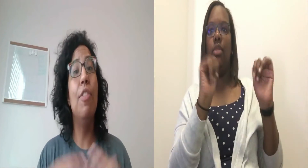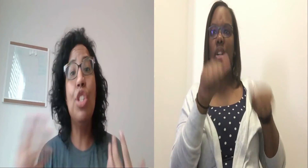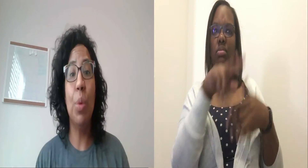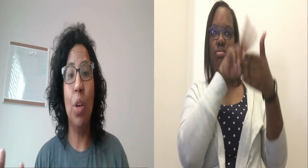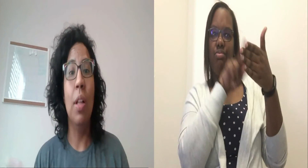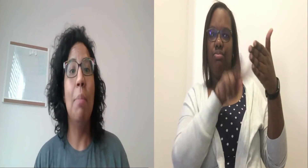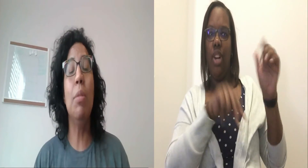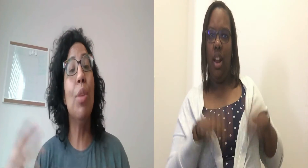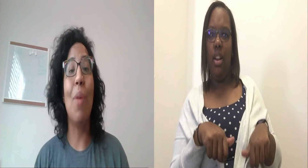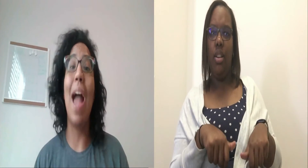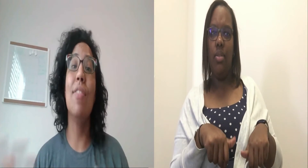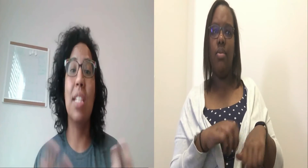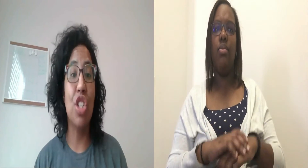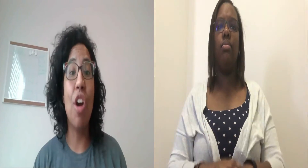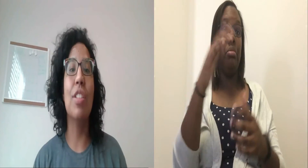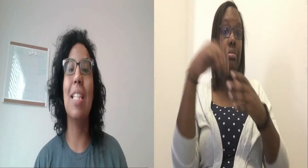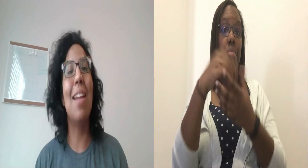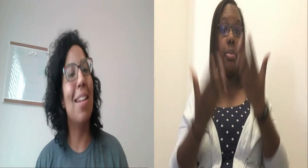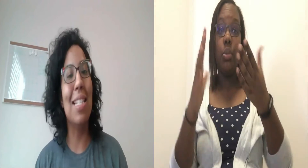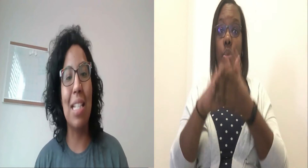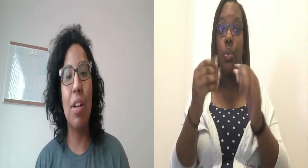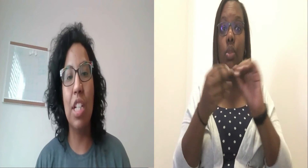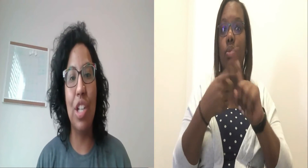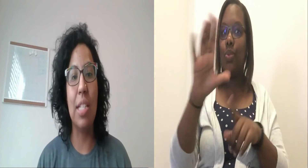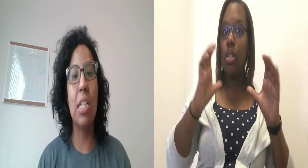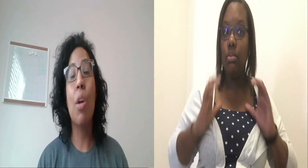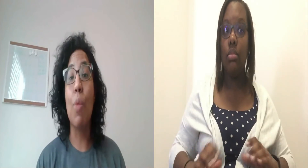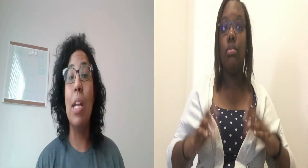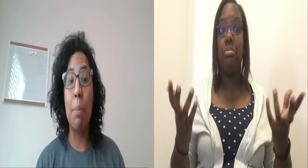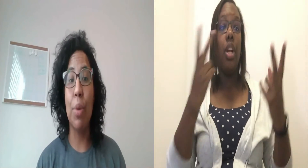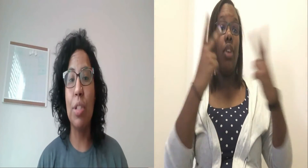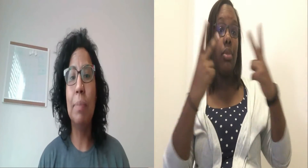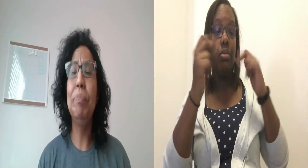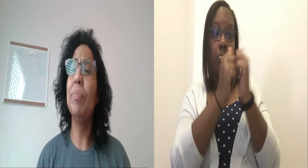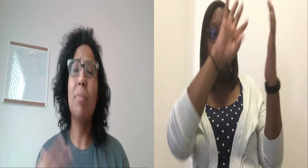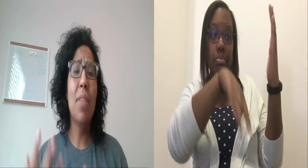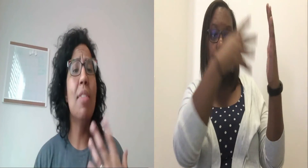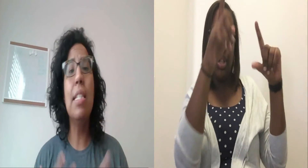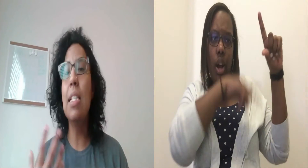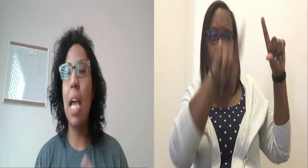visual maybe with graphs and charts and not necessarily just written numbers. This is a time